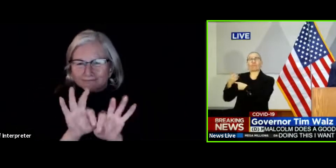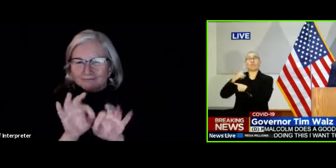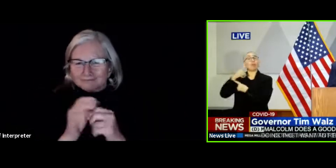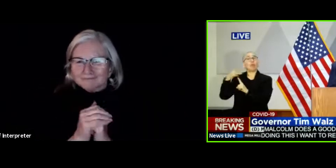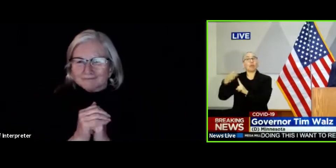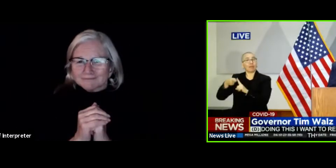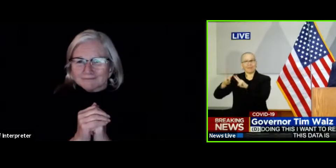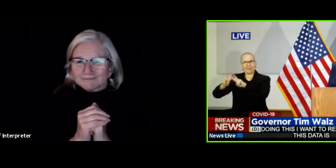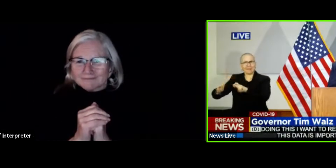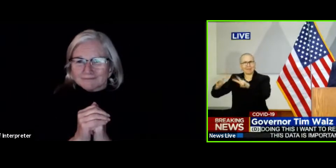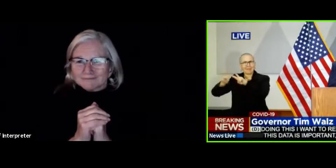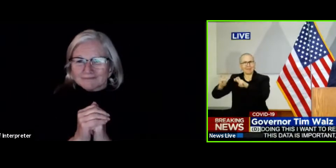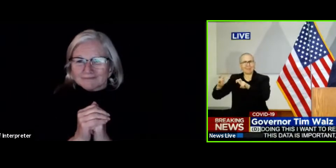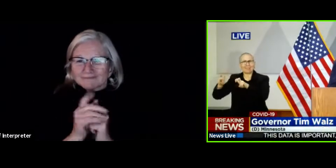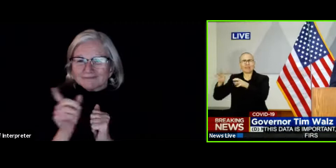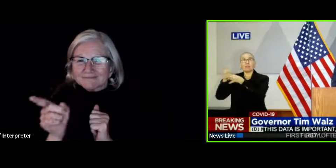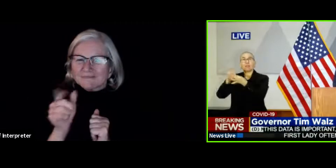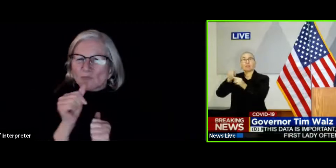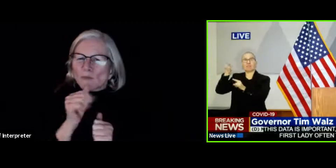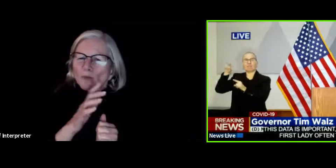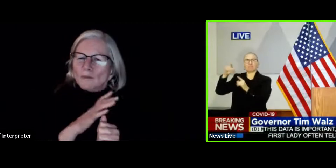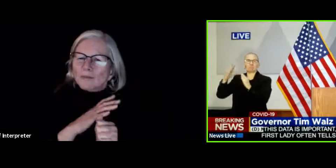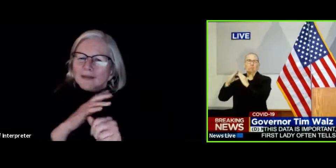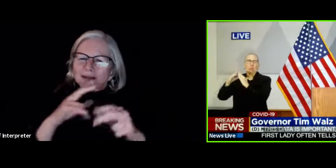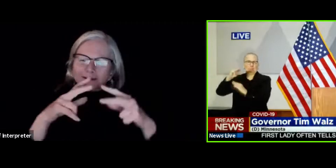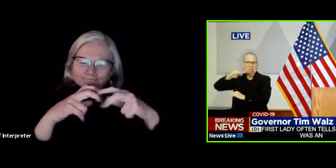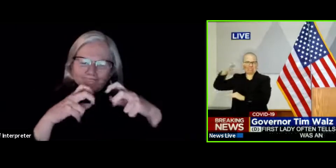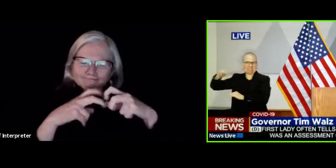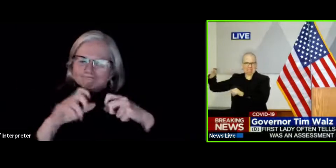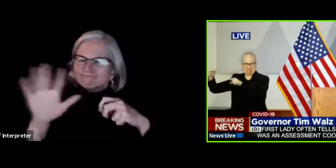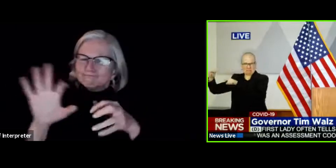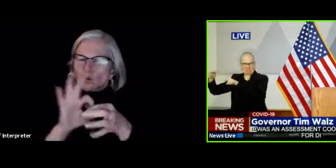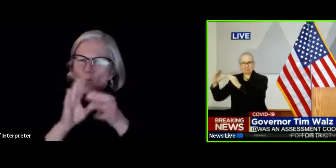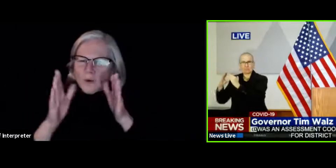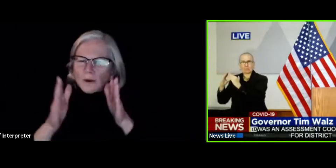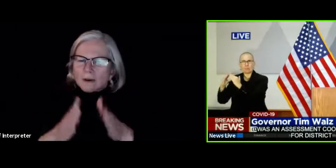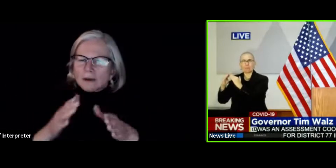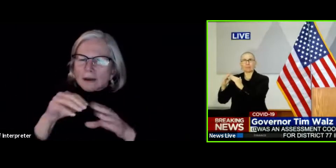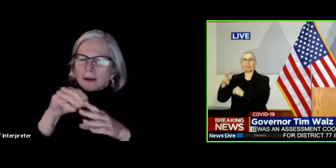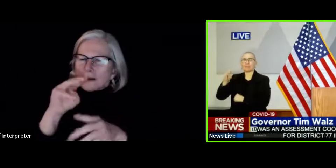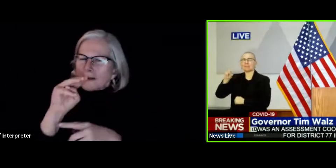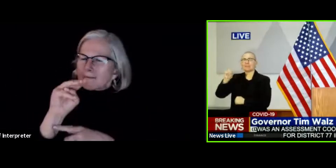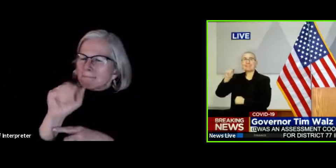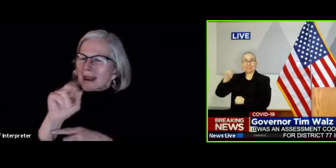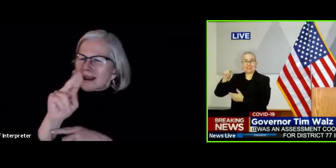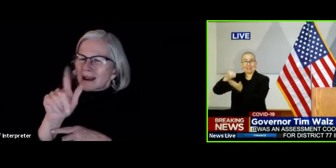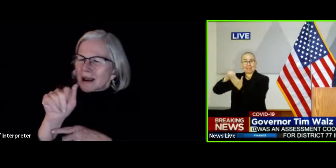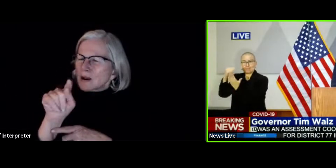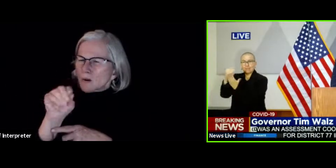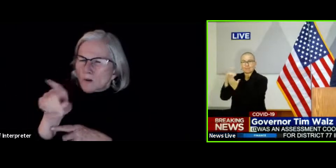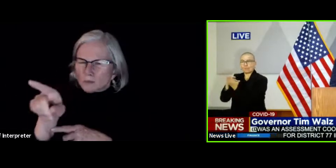A LOT OF YEARS, DATA DOESN'T GIVE YOU ANSWERS. DATA ALLOWS YOU TO ASK THE RIGHT QUESTIONS, TO FIND THE ANSWERS